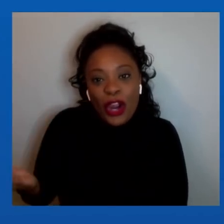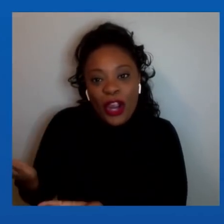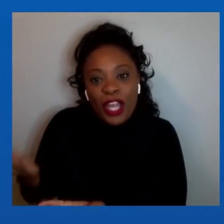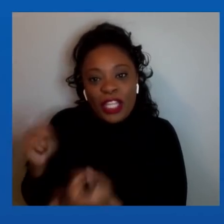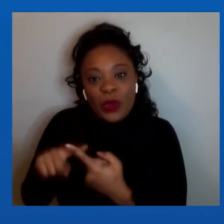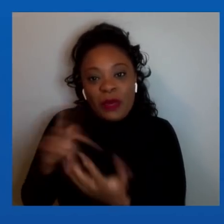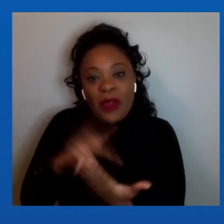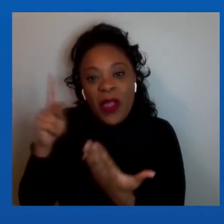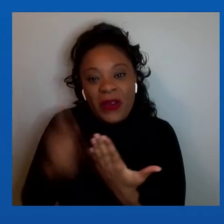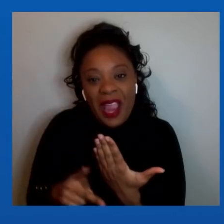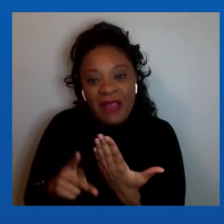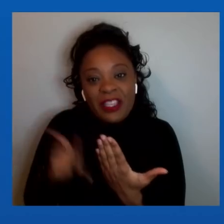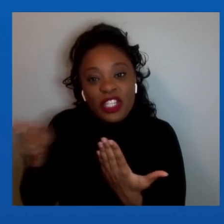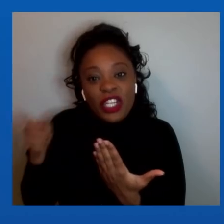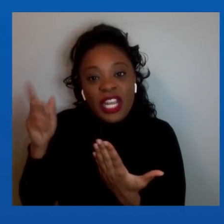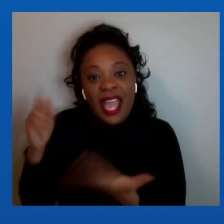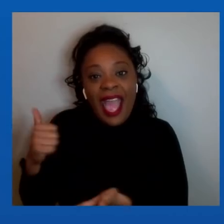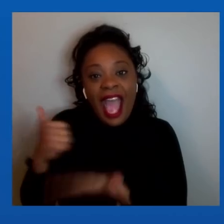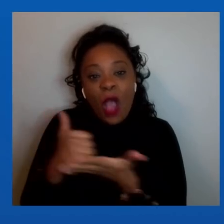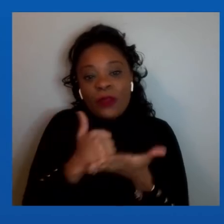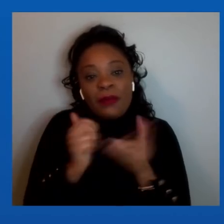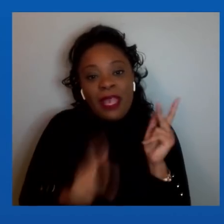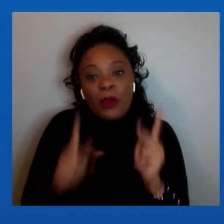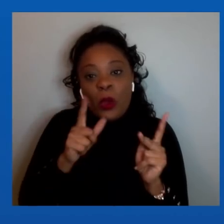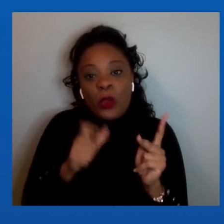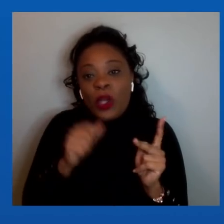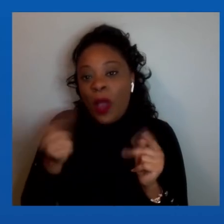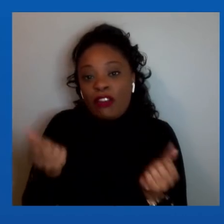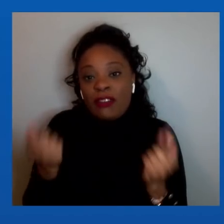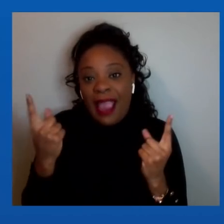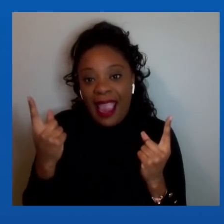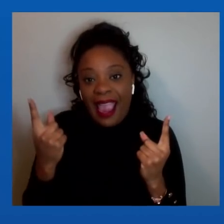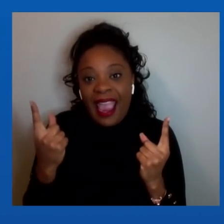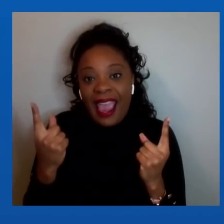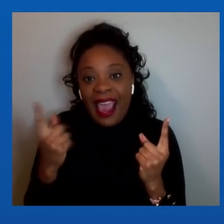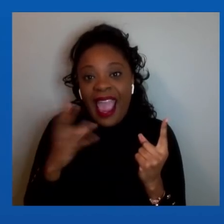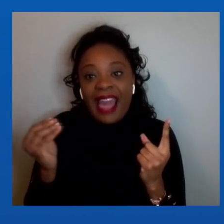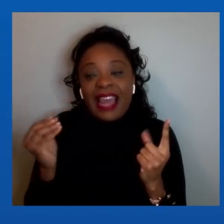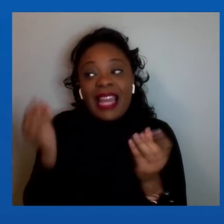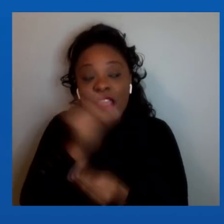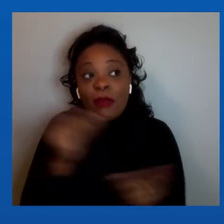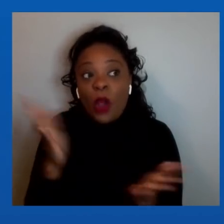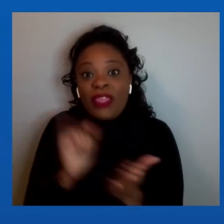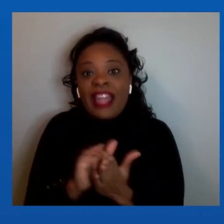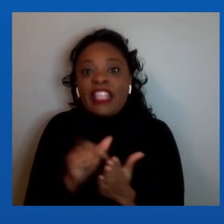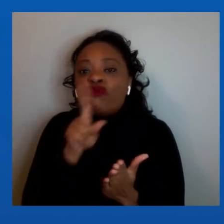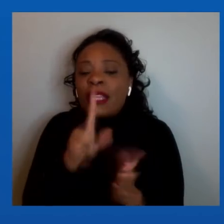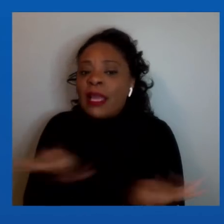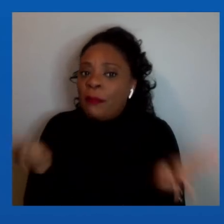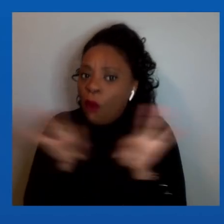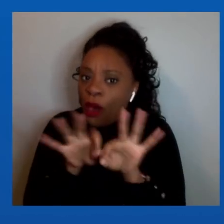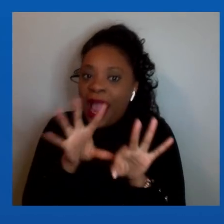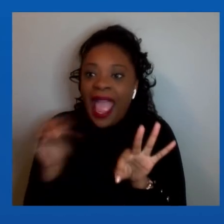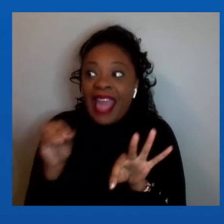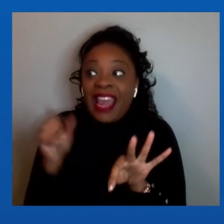as she helps those who doesn't understand and to let them know. That is very important and they are here to help us,